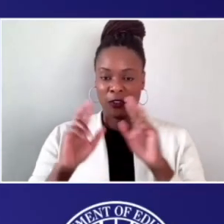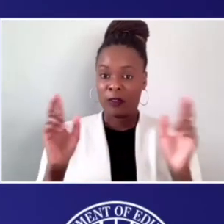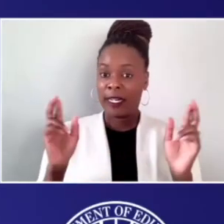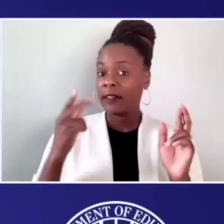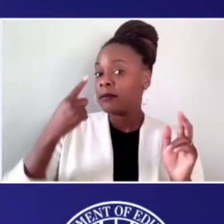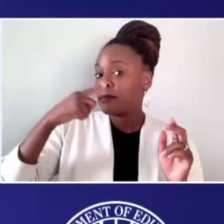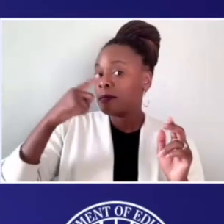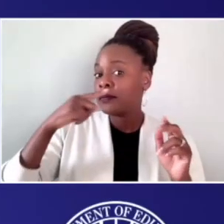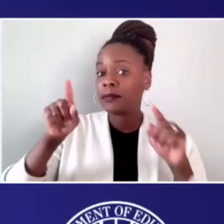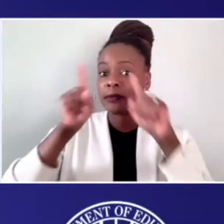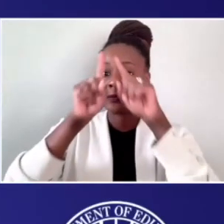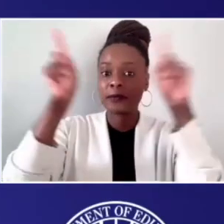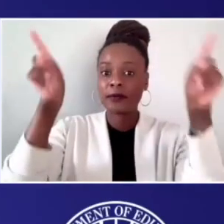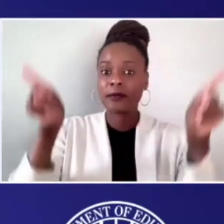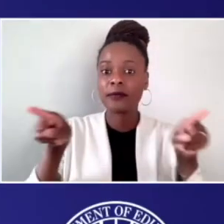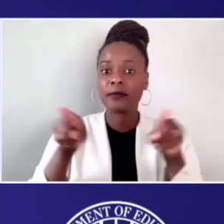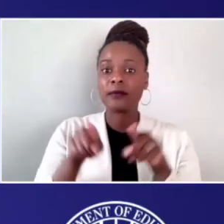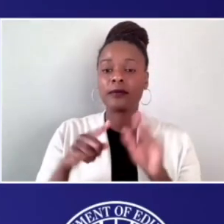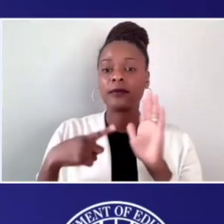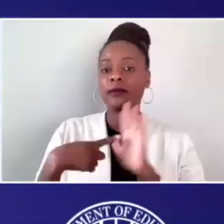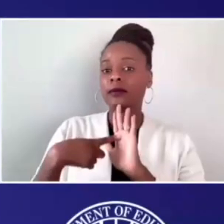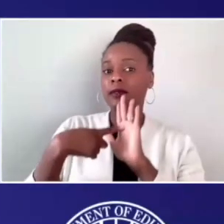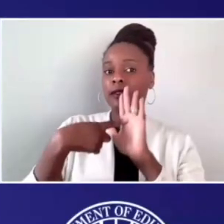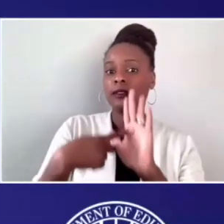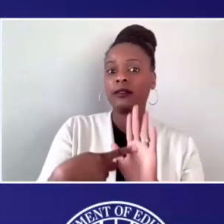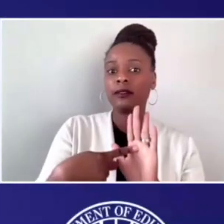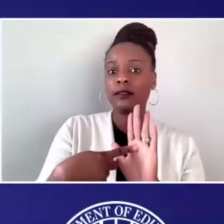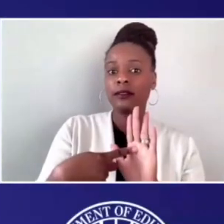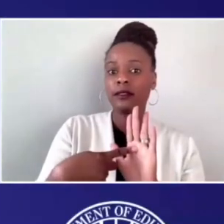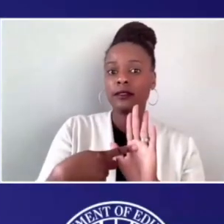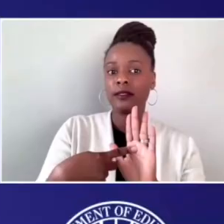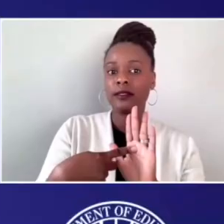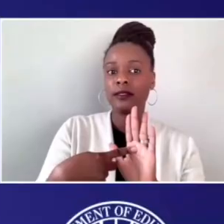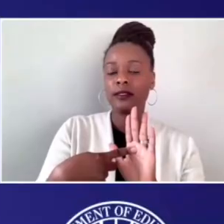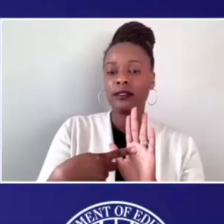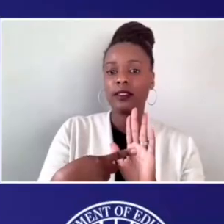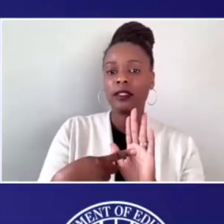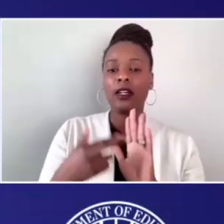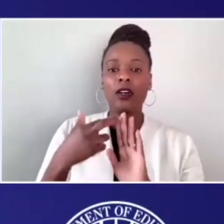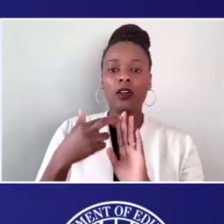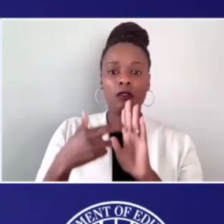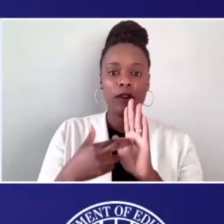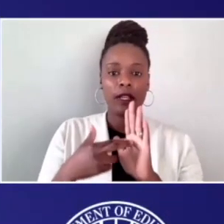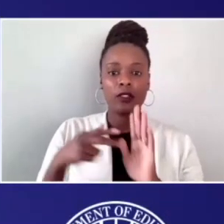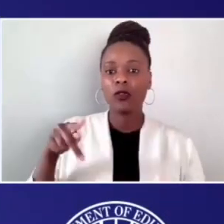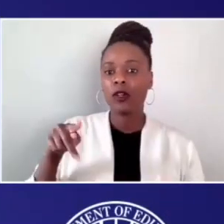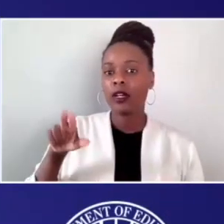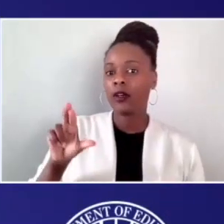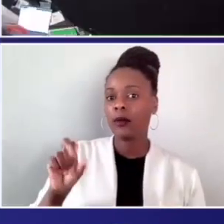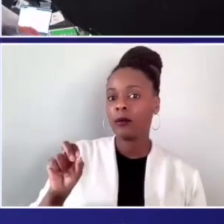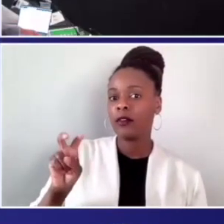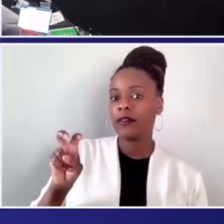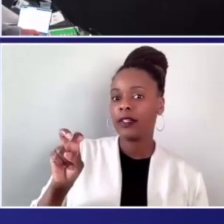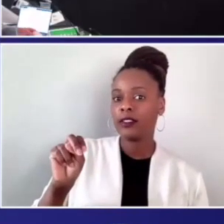please pull up the regulatory provision of professional student.